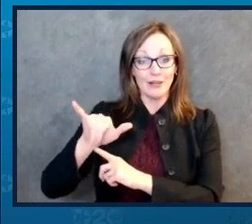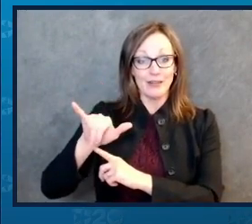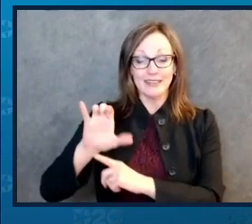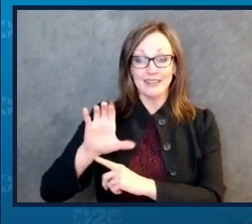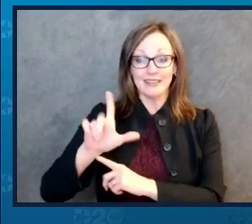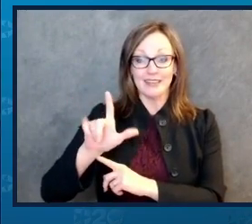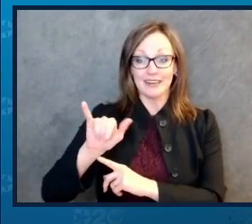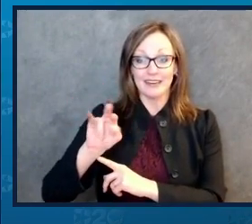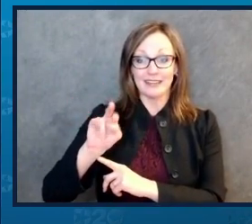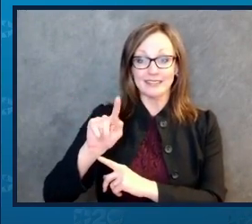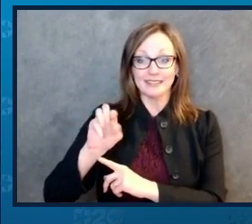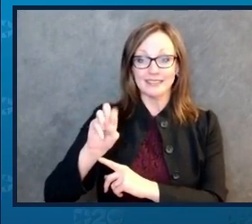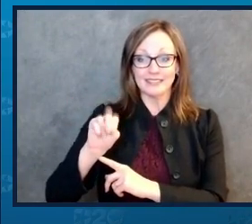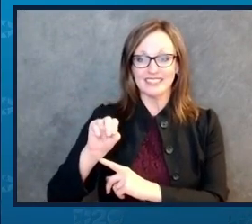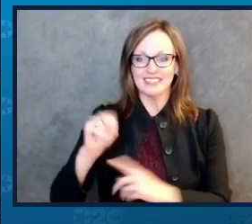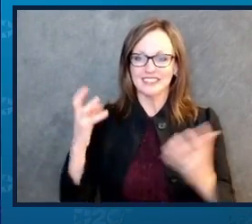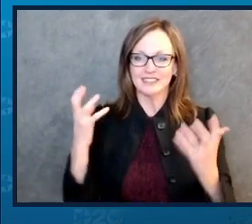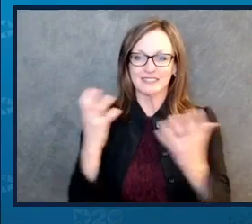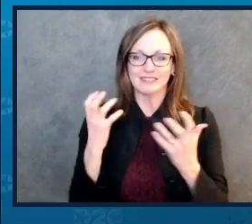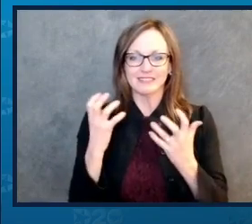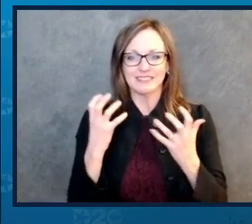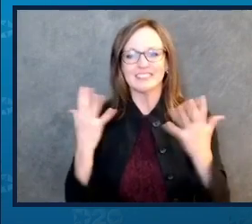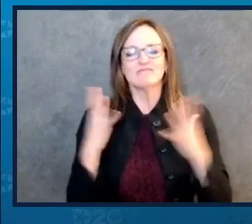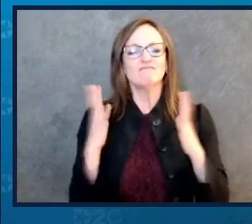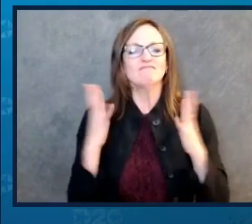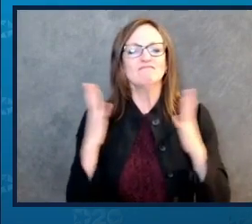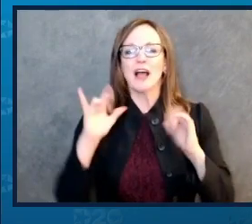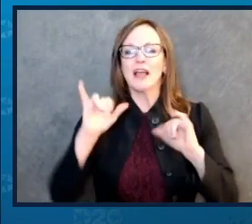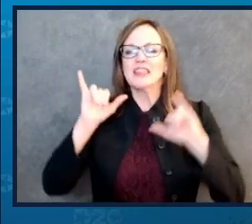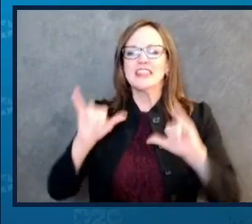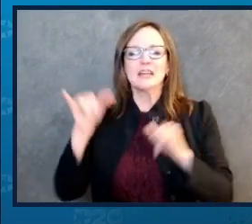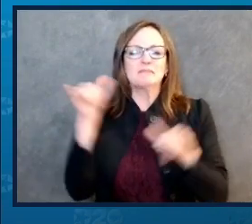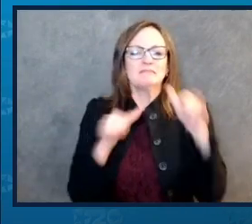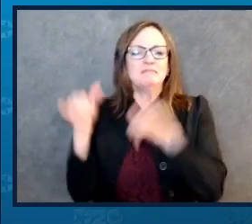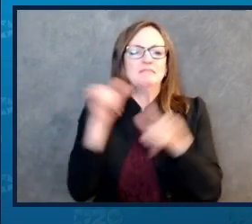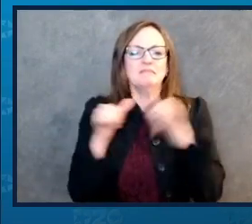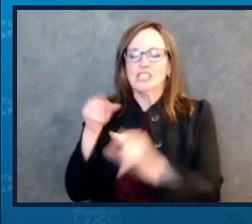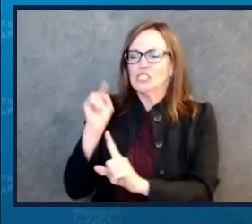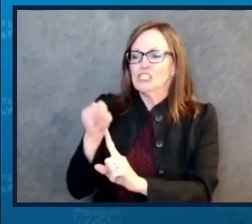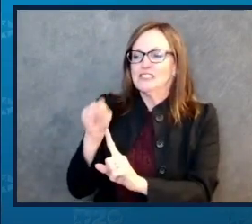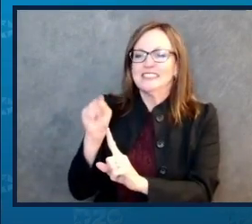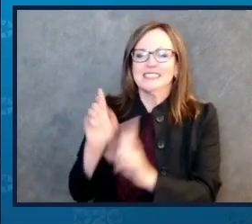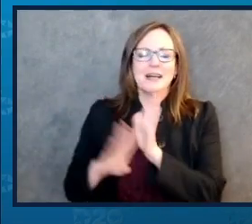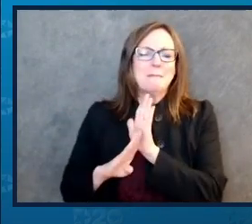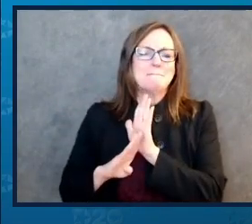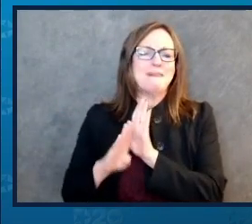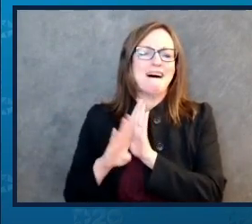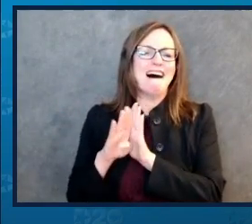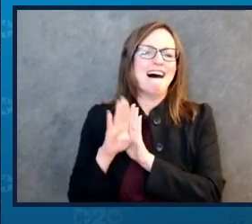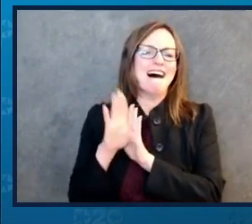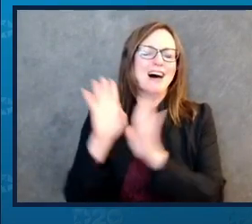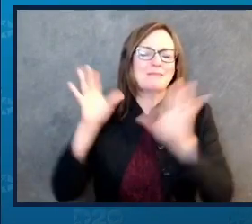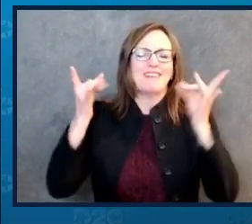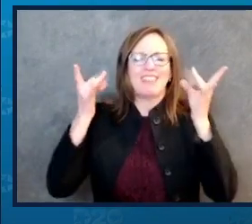65 MILLION CRACKS IN IT.